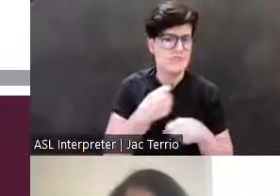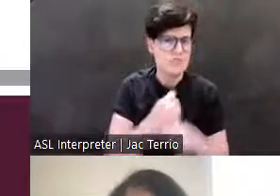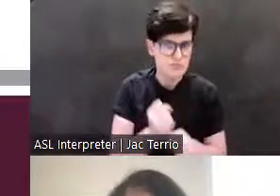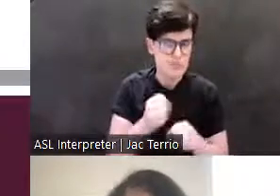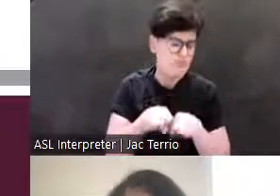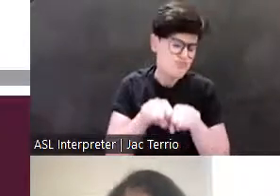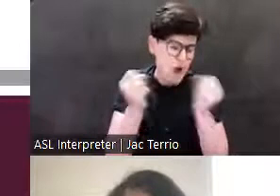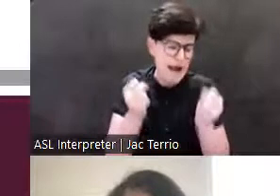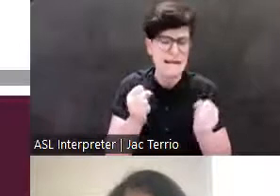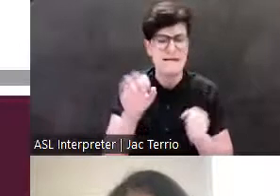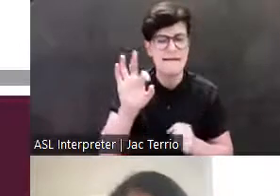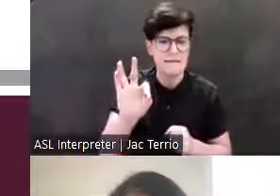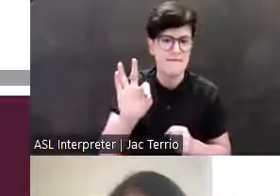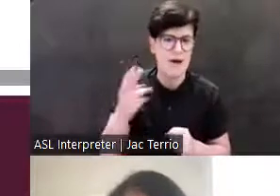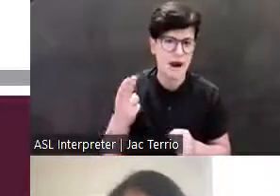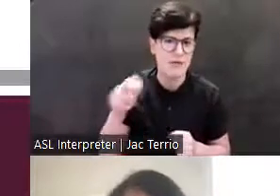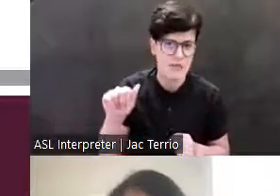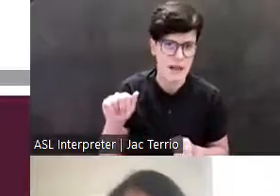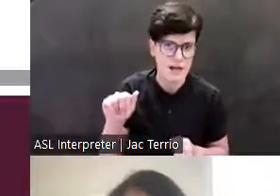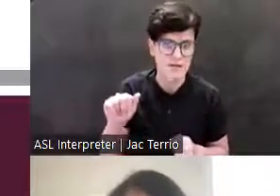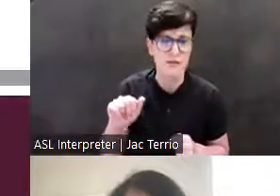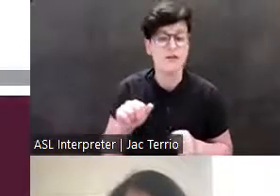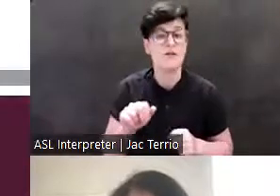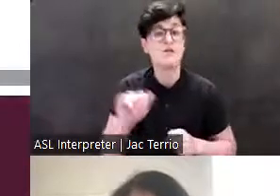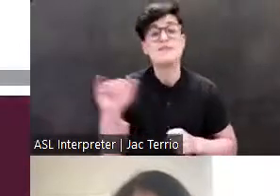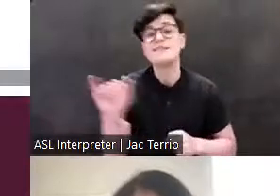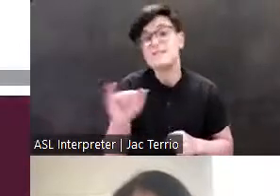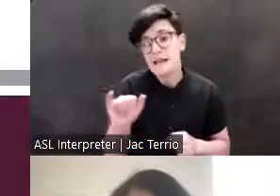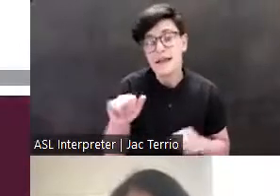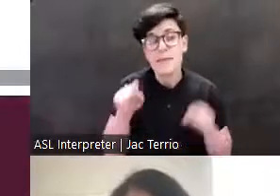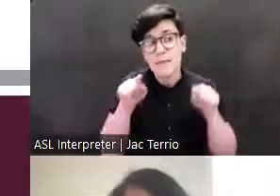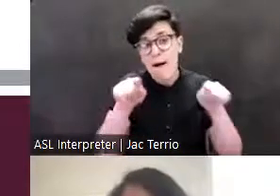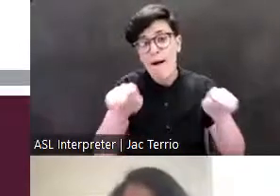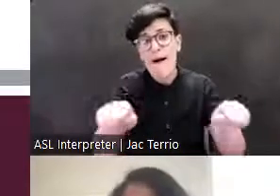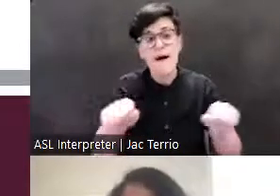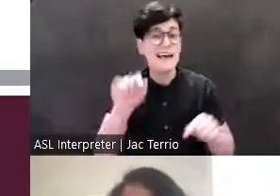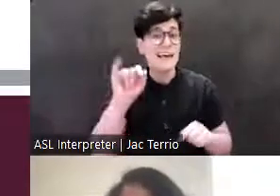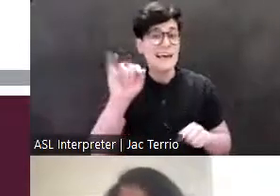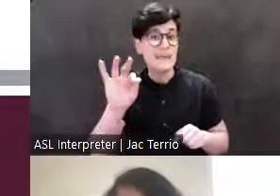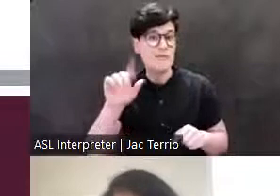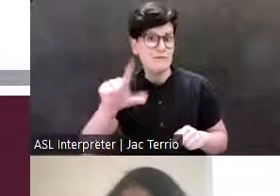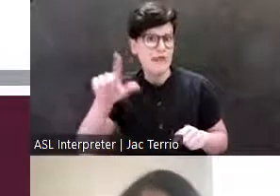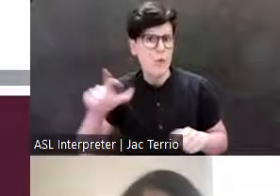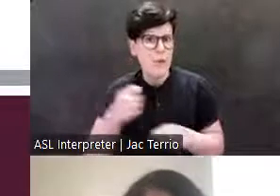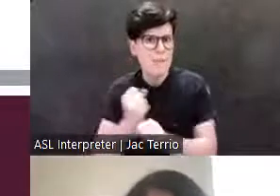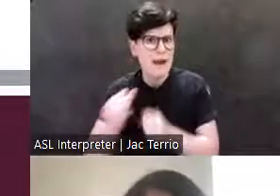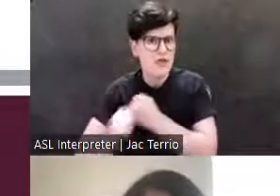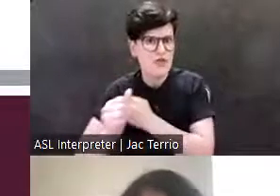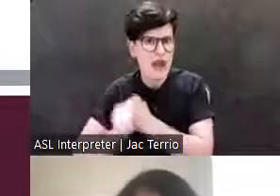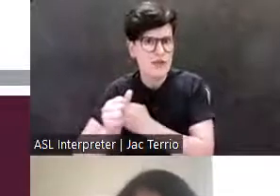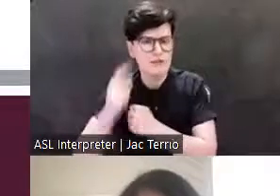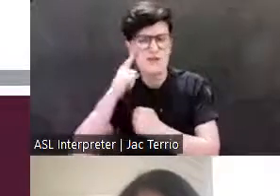Certainly, similarly, the landlord may threats, for example, you better not file a complaint